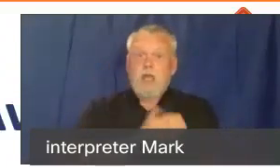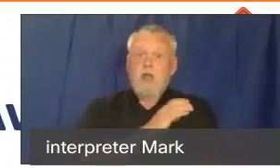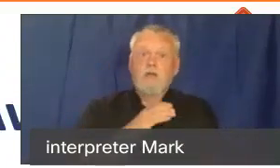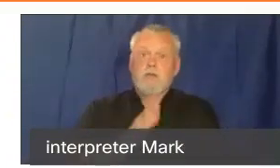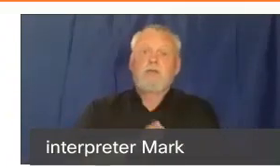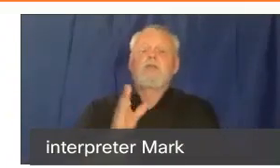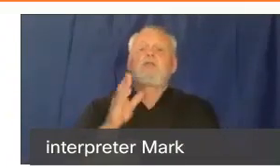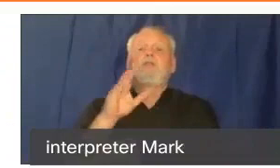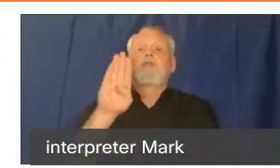you know, unfortunately,